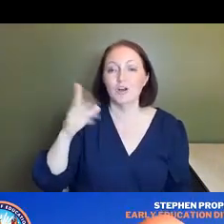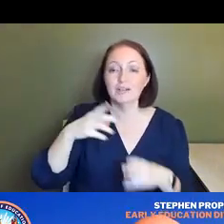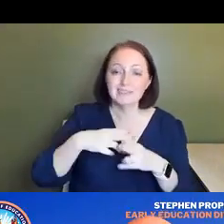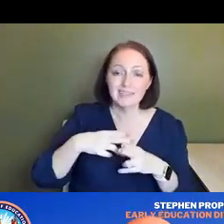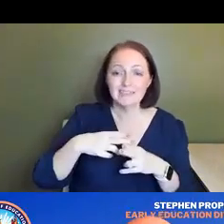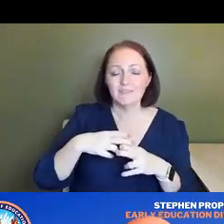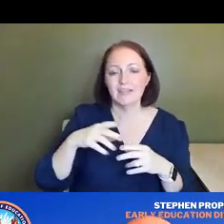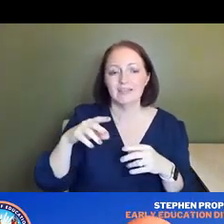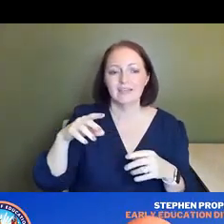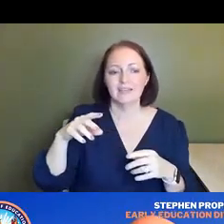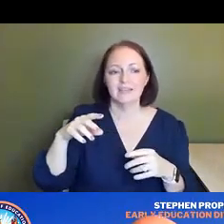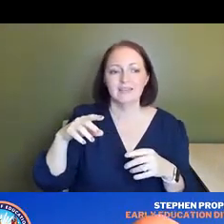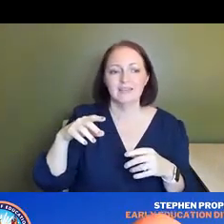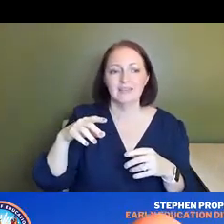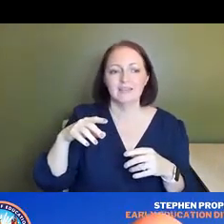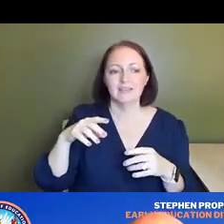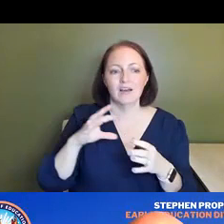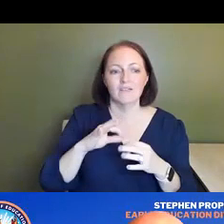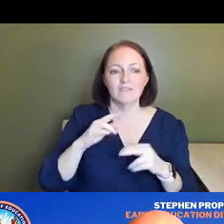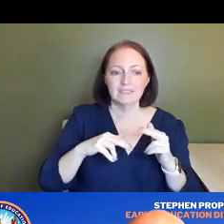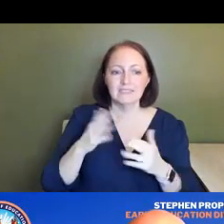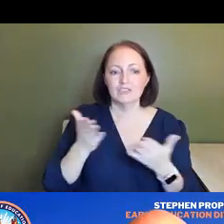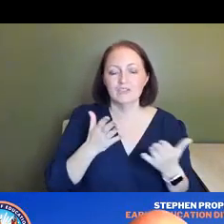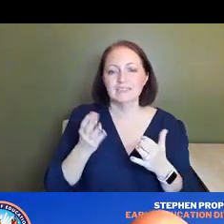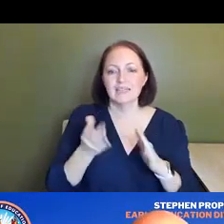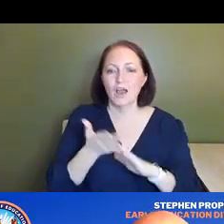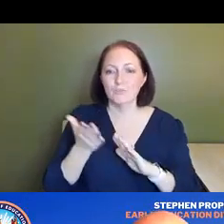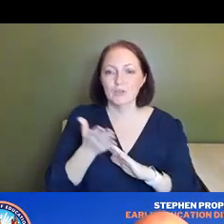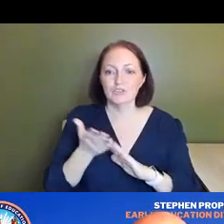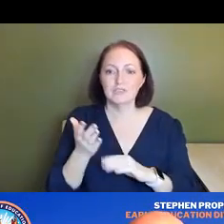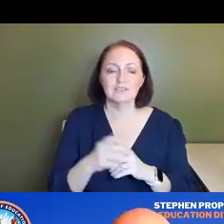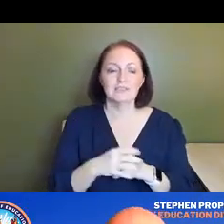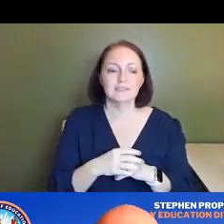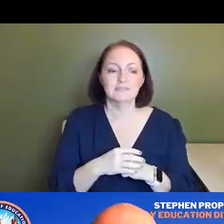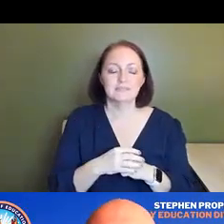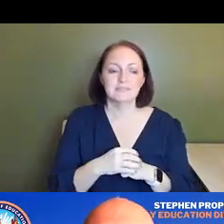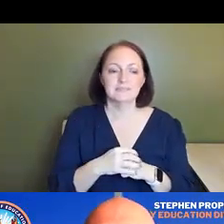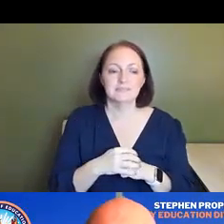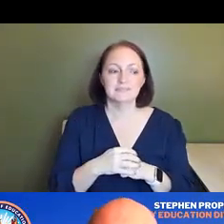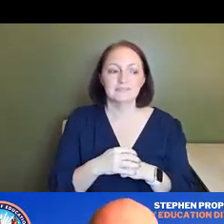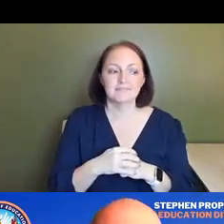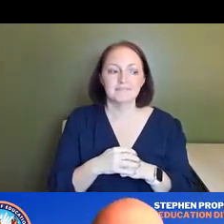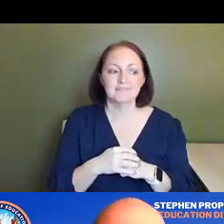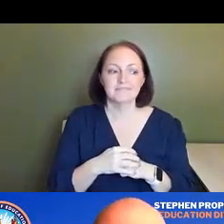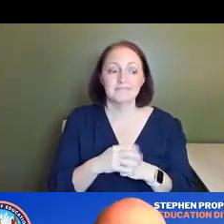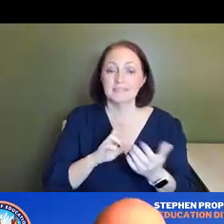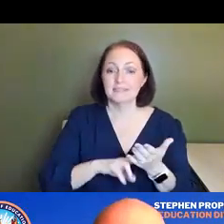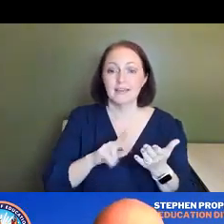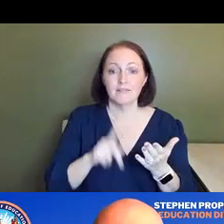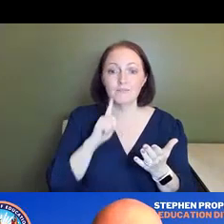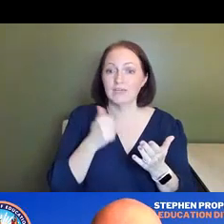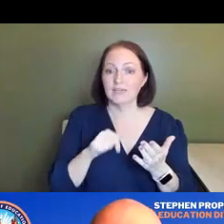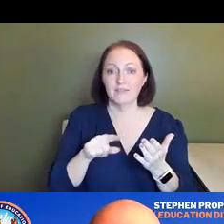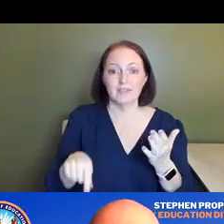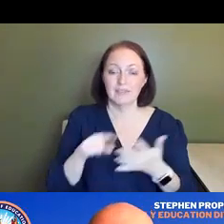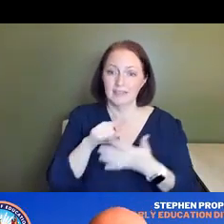on Facilities Services and Operations. To sign up for any of these webinars please sign